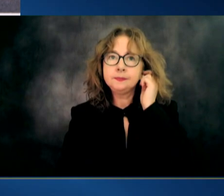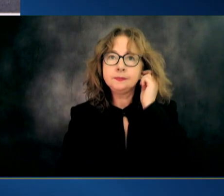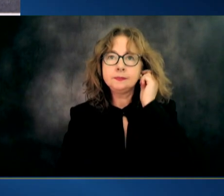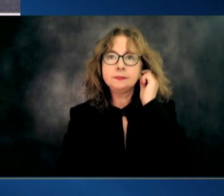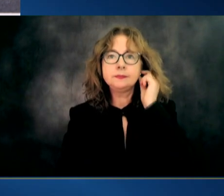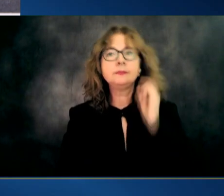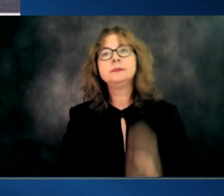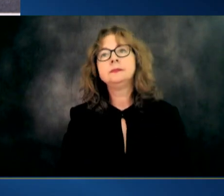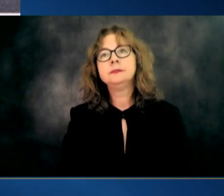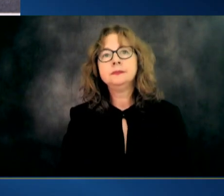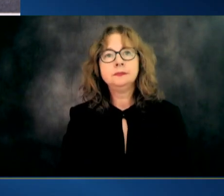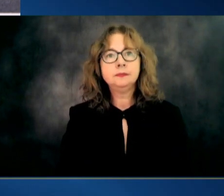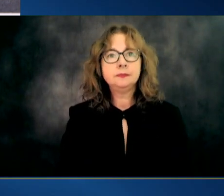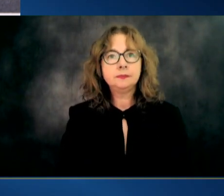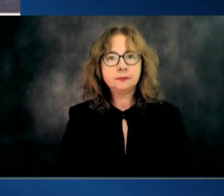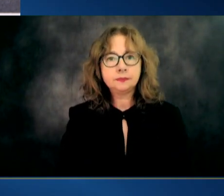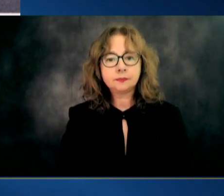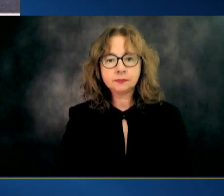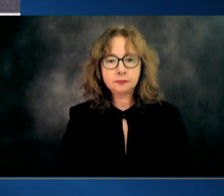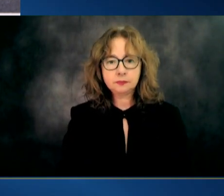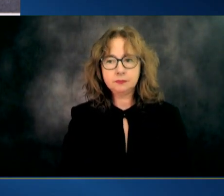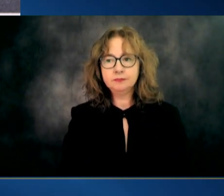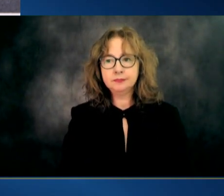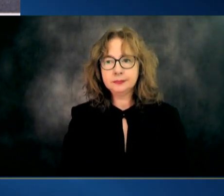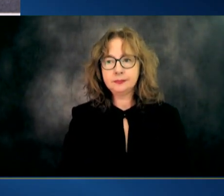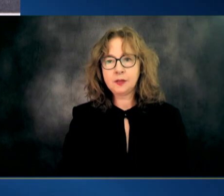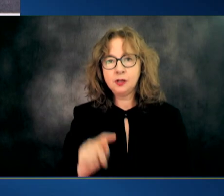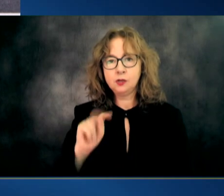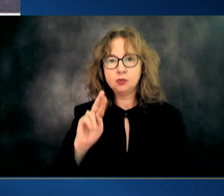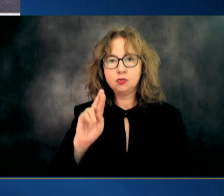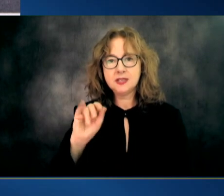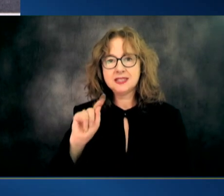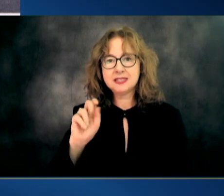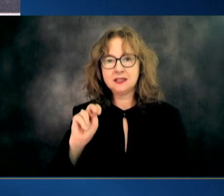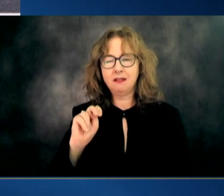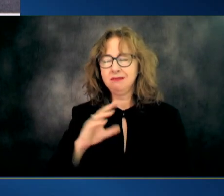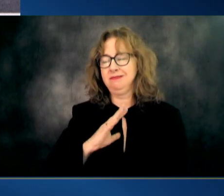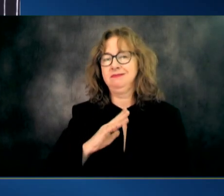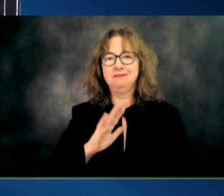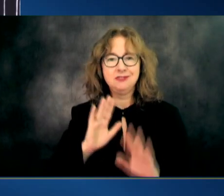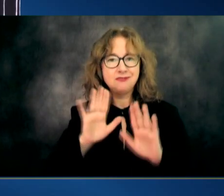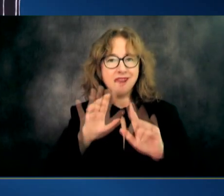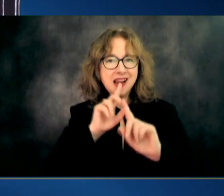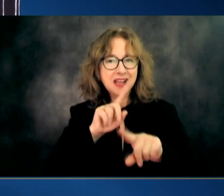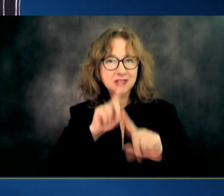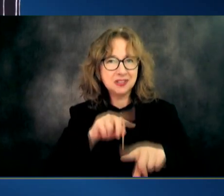Tristan Lee: Those were great answers. I think that it's important always to listen